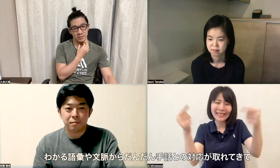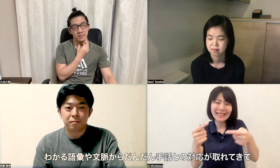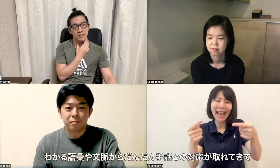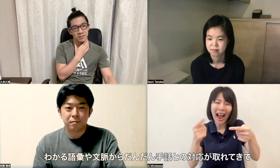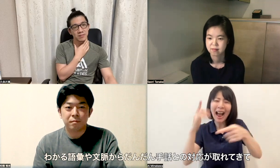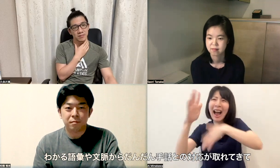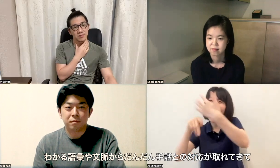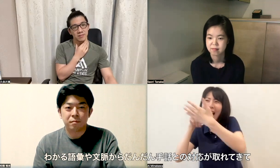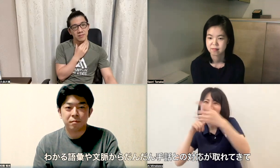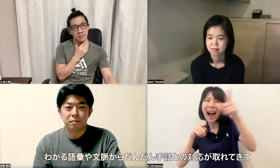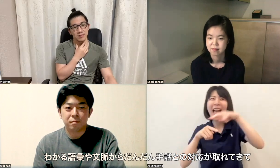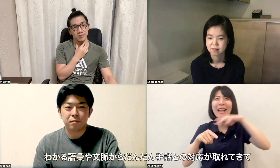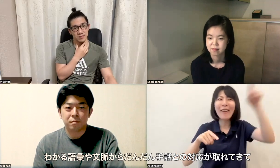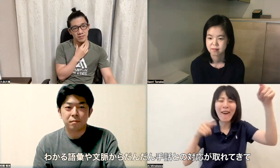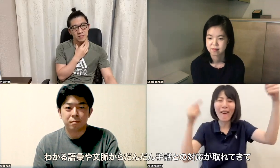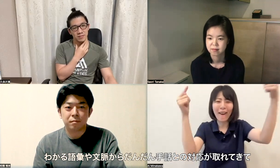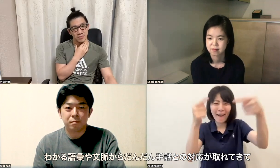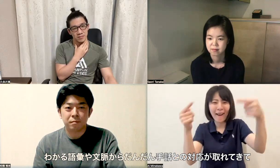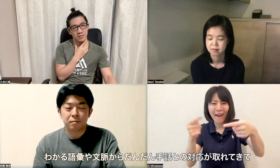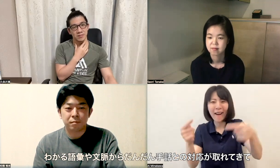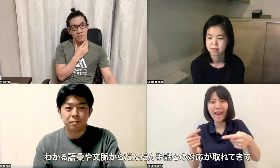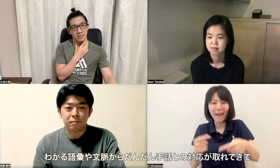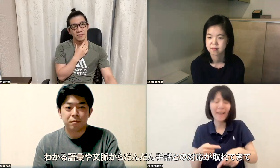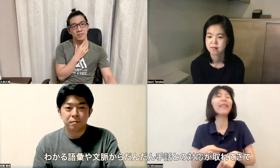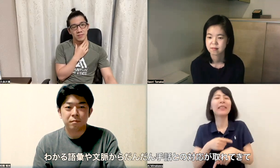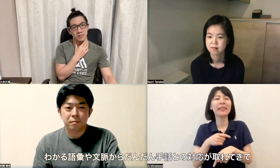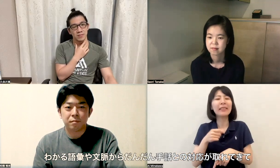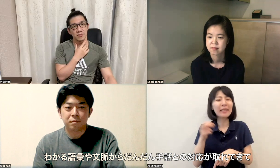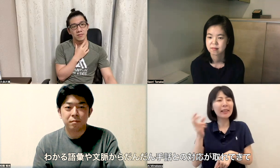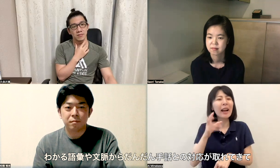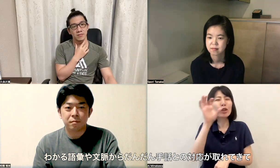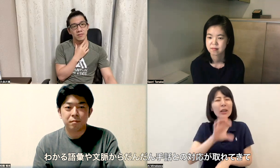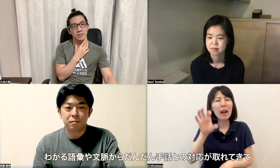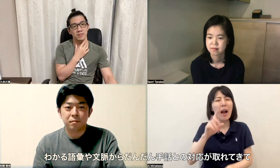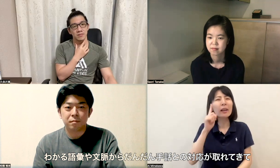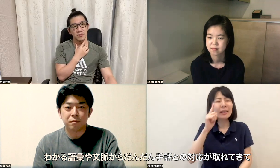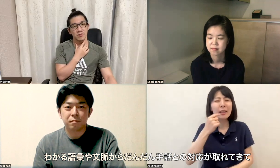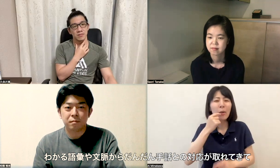from the vocabulary and context,